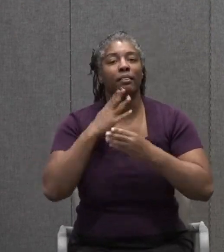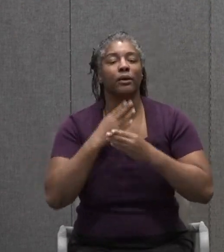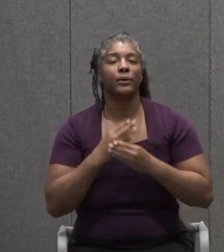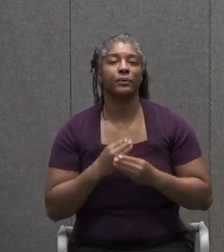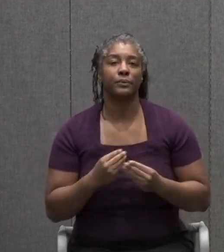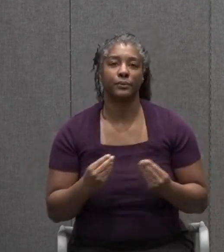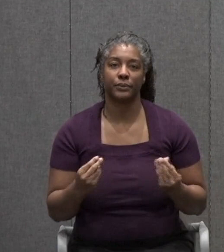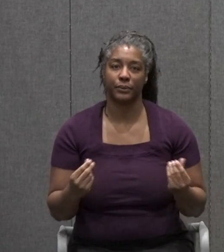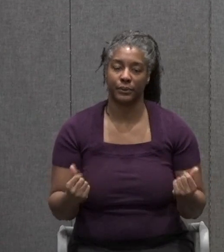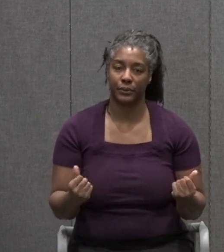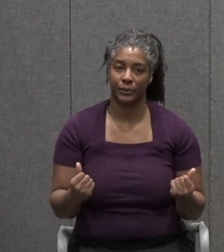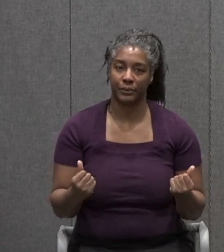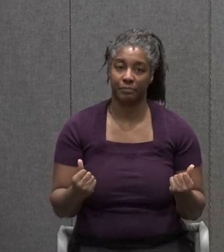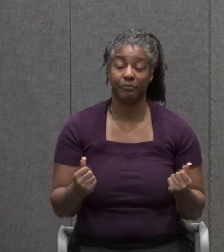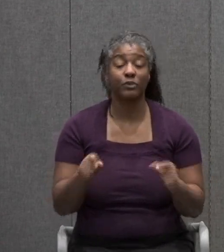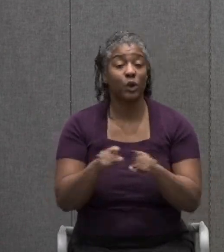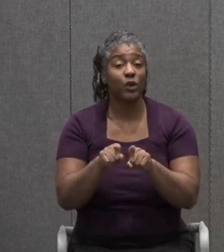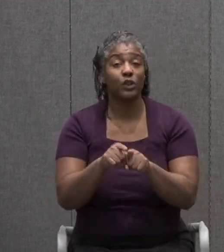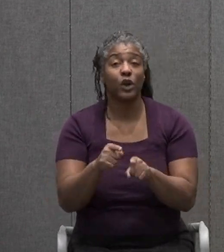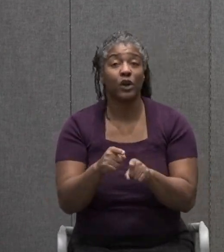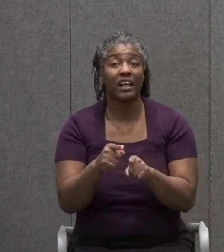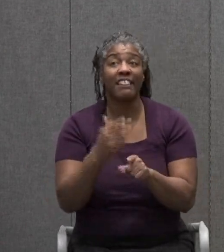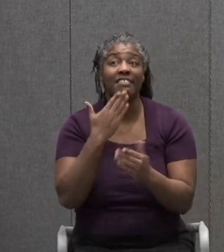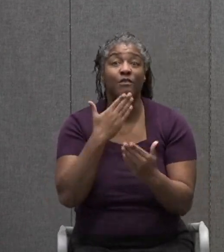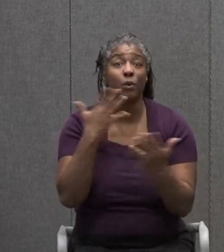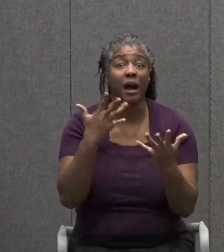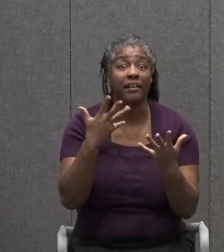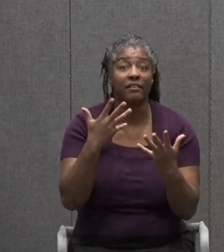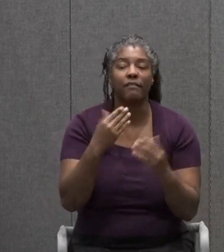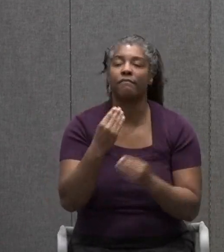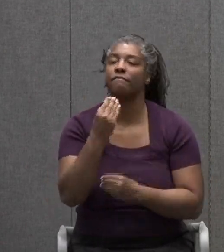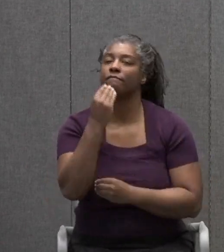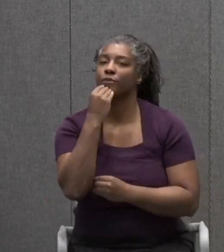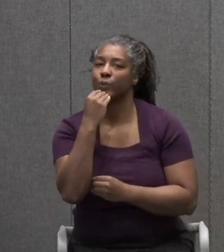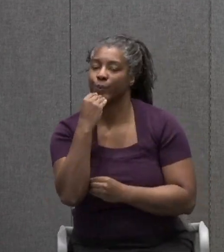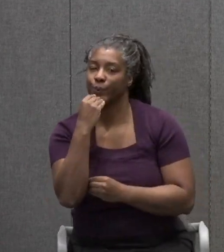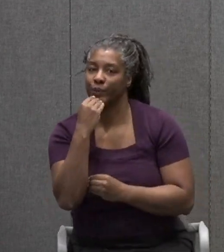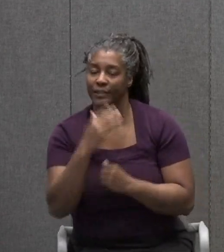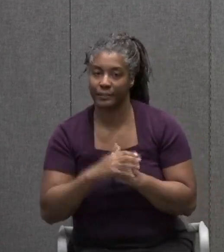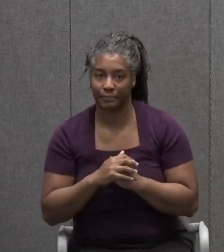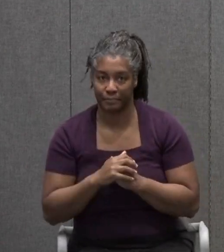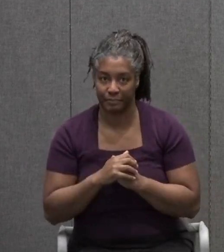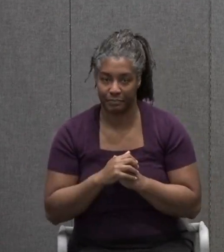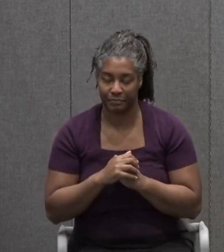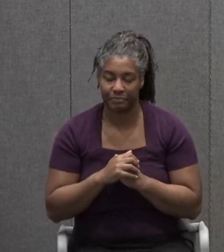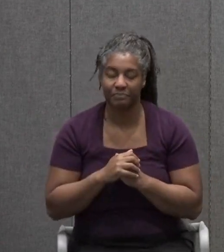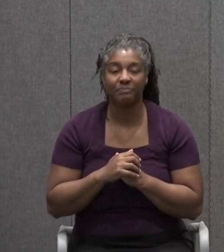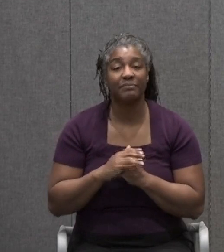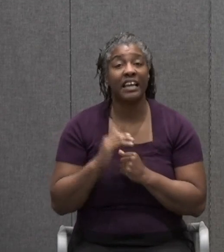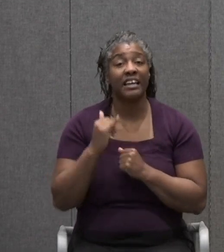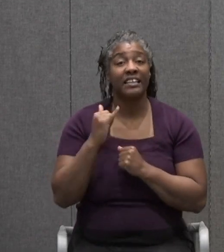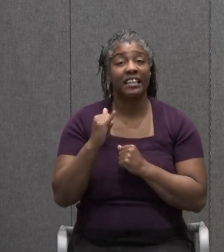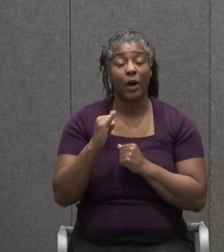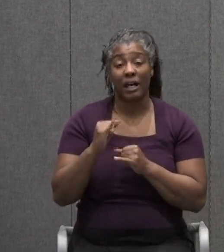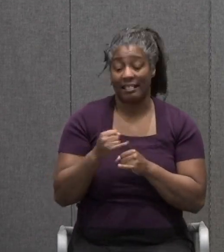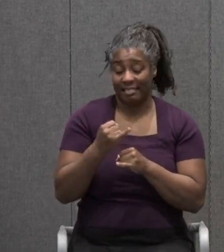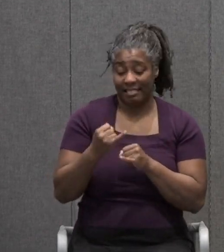So our last thing that we wanna close with is a mantra. I'm gonna say it a couple of times,